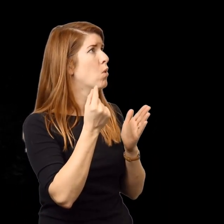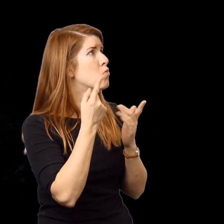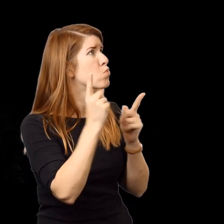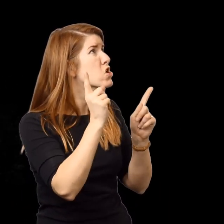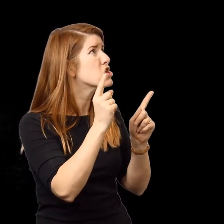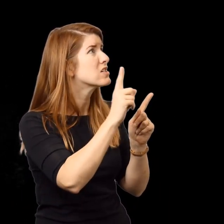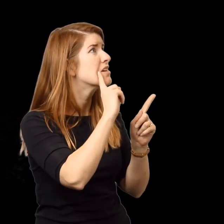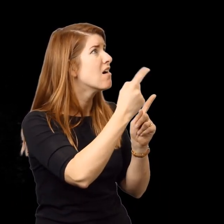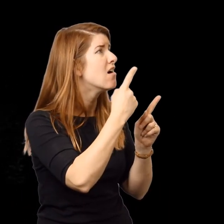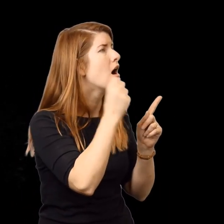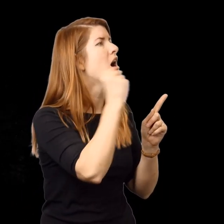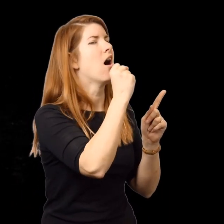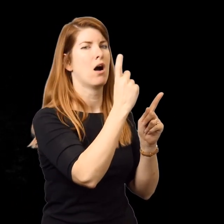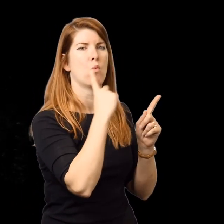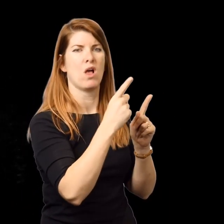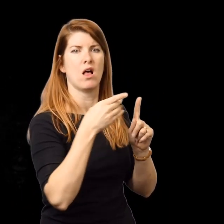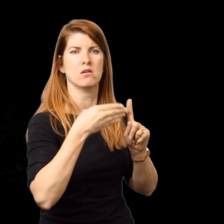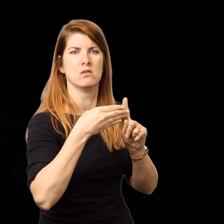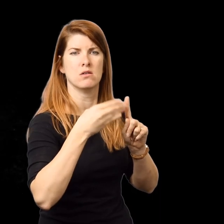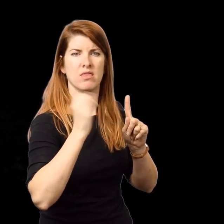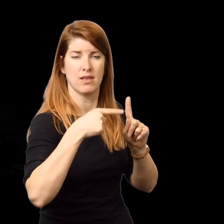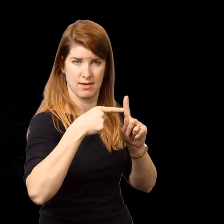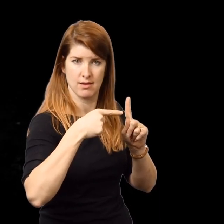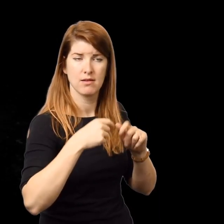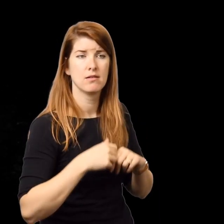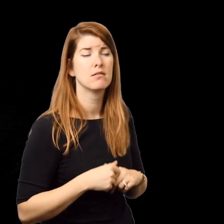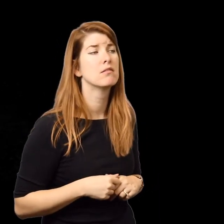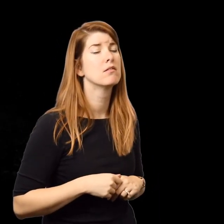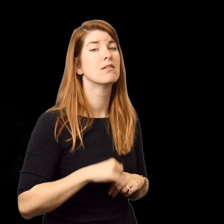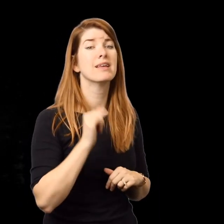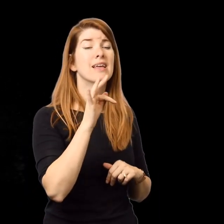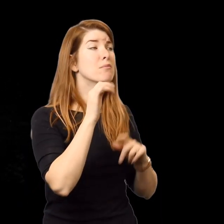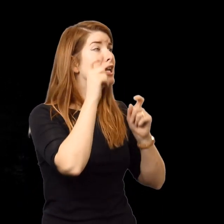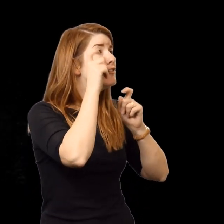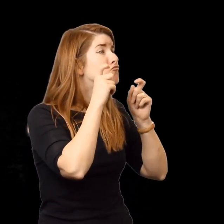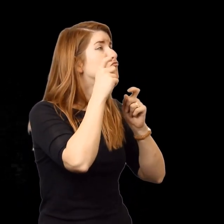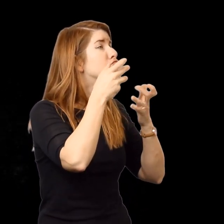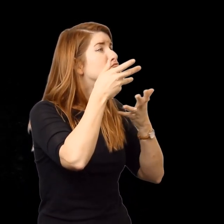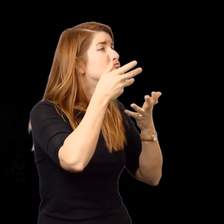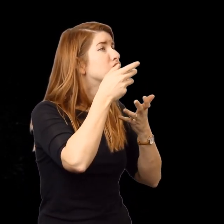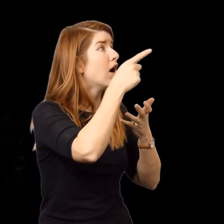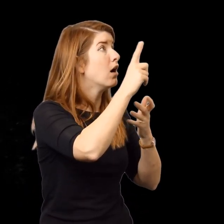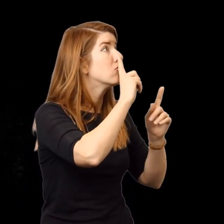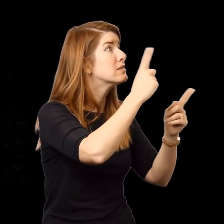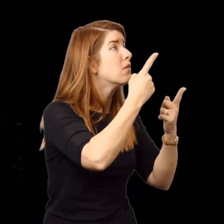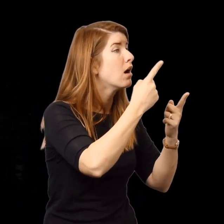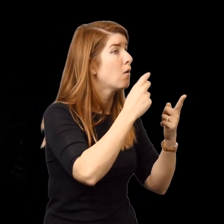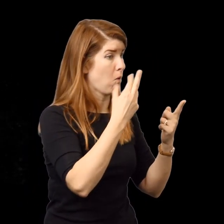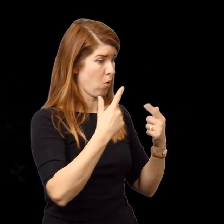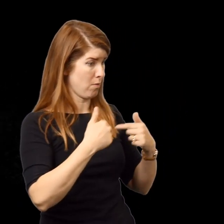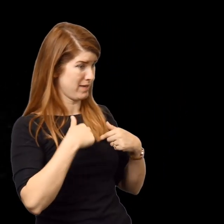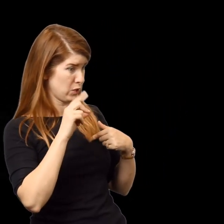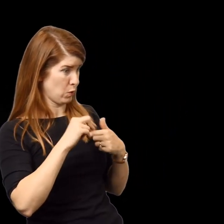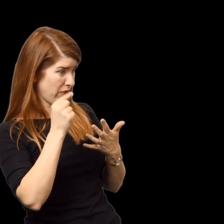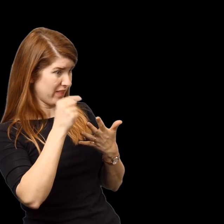If it's responded to, the child or infant learns, oh, I do this,